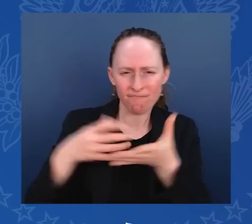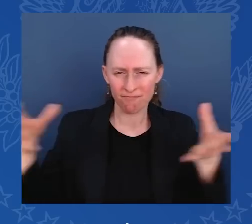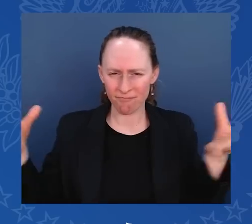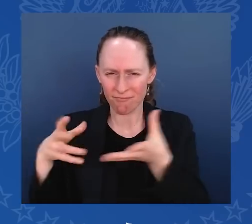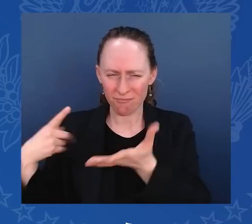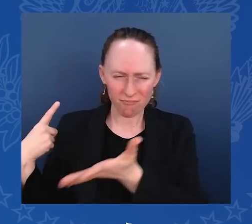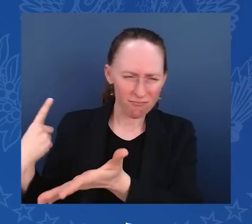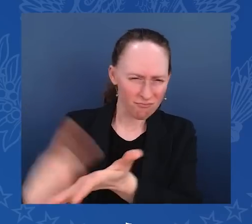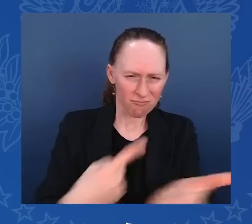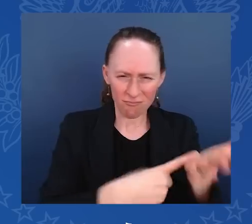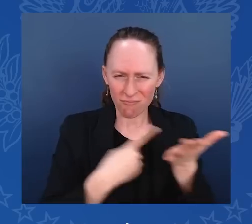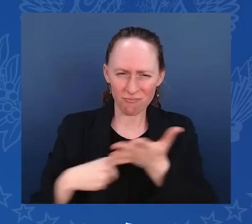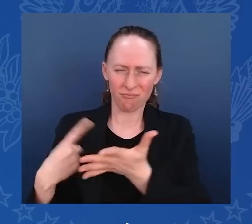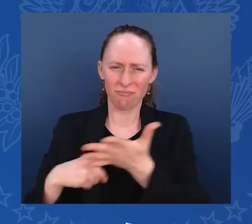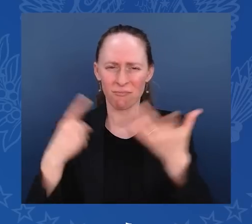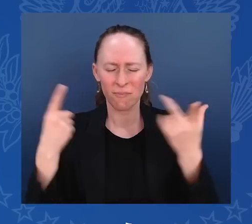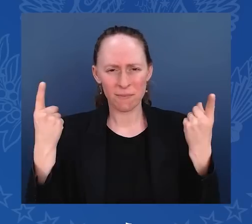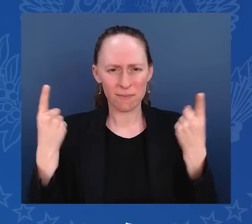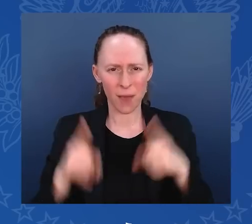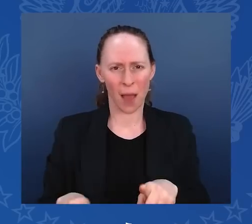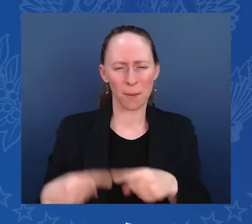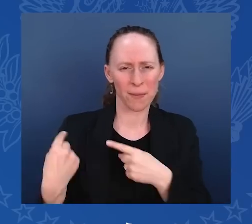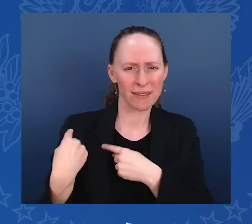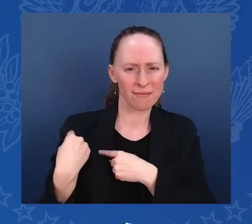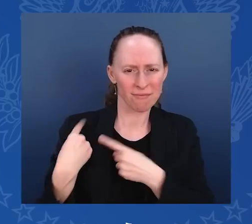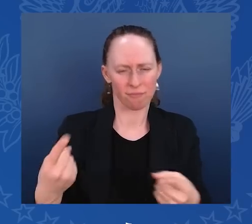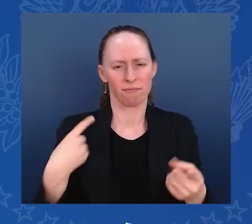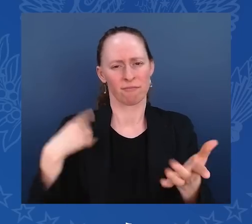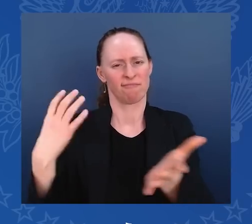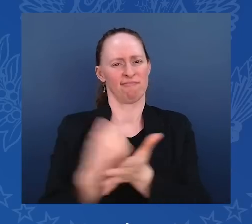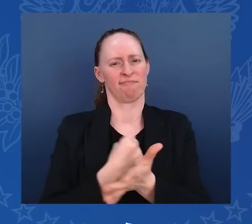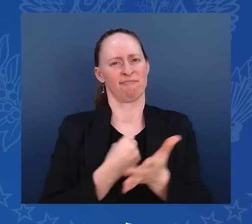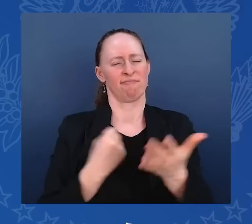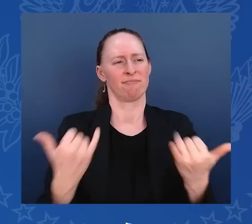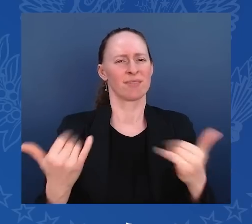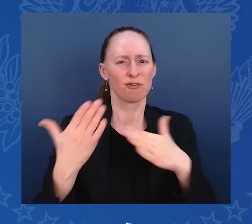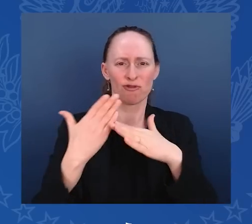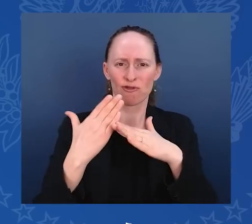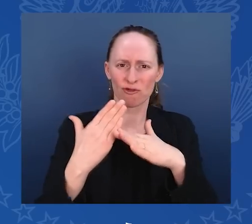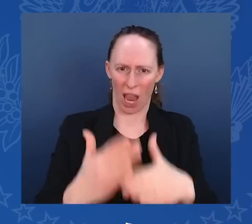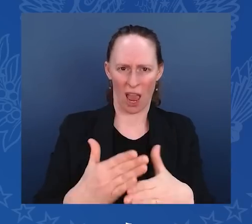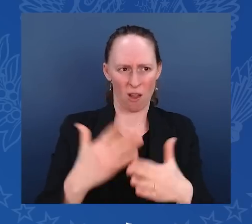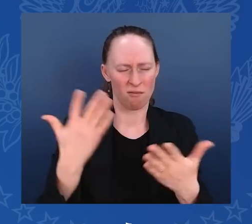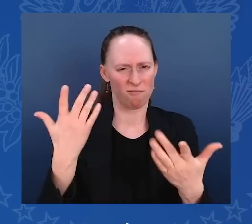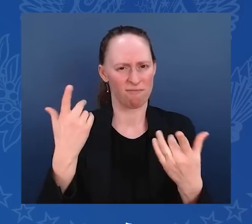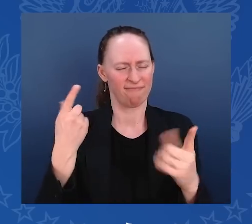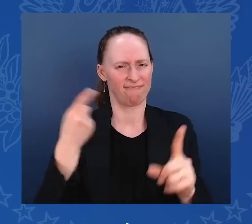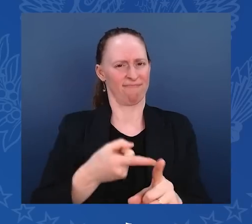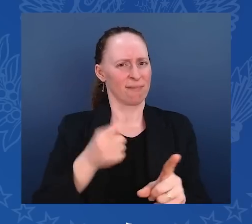to talk a little bit about that and then go on to the -- what we're here for. I want to give an update on the investigations